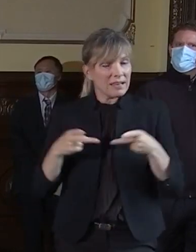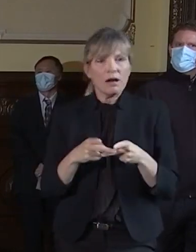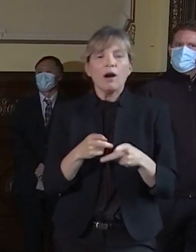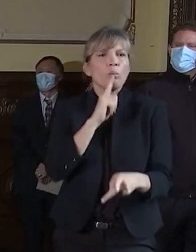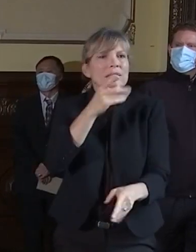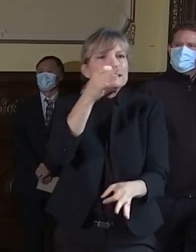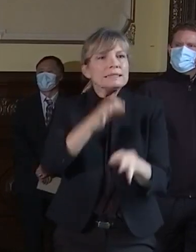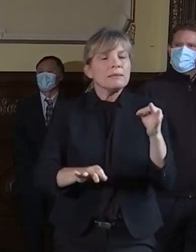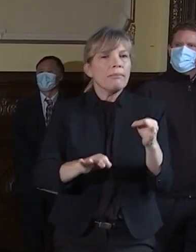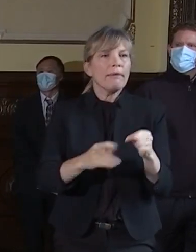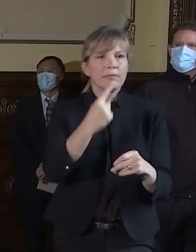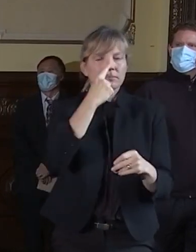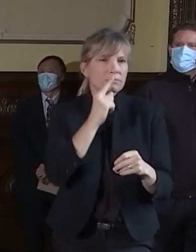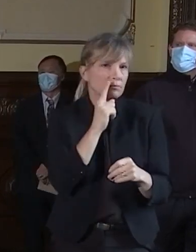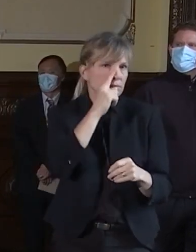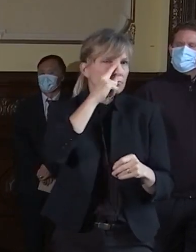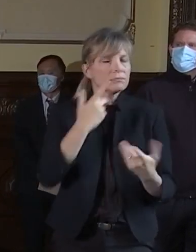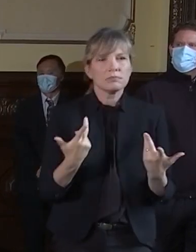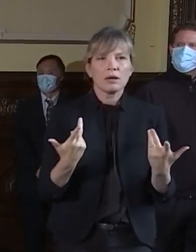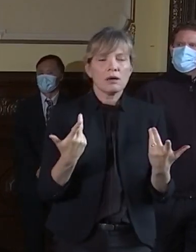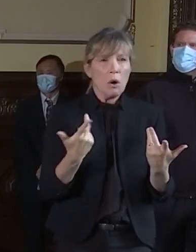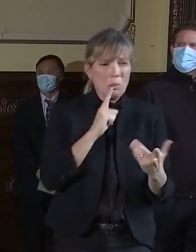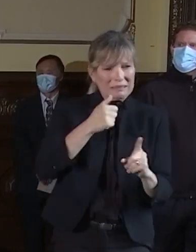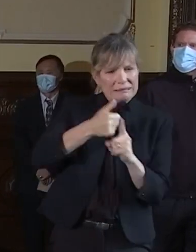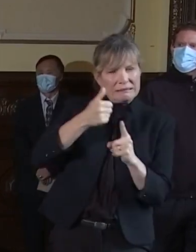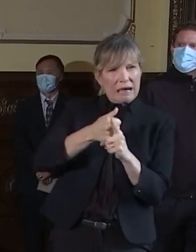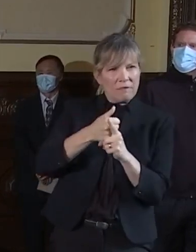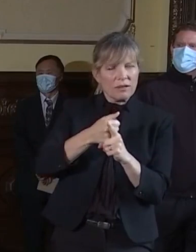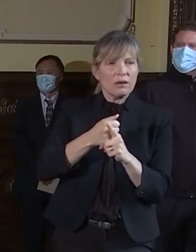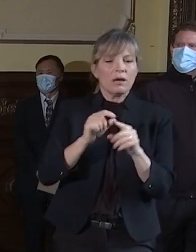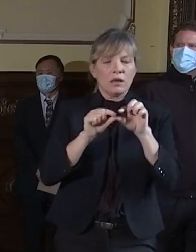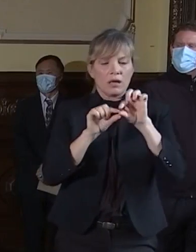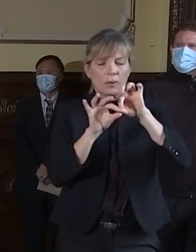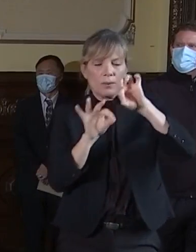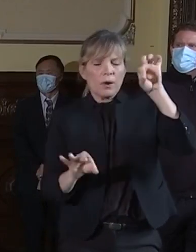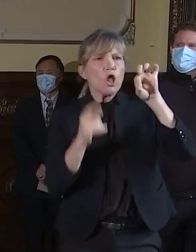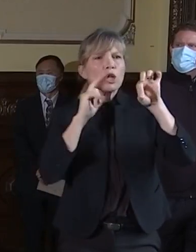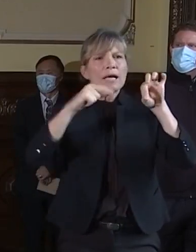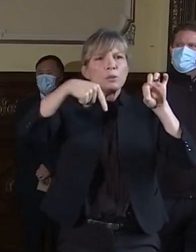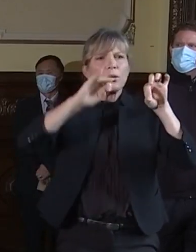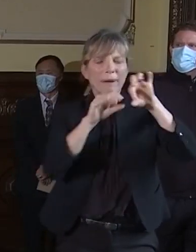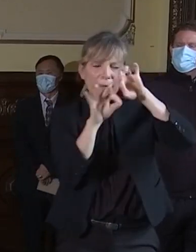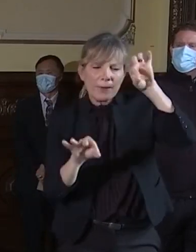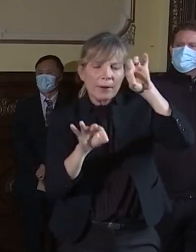THAT JUST OPENED UP IN CHAMPAIGN, A SIMPLE NASAL SWAB IS USED.